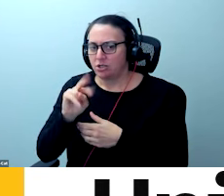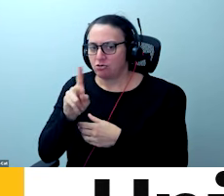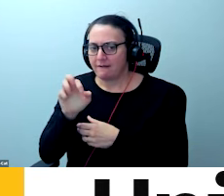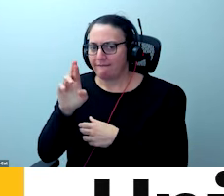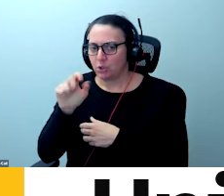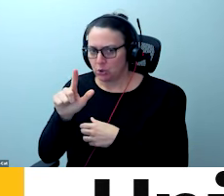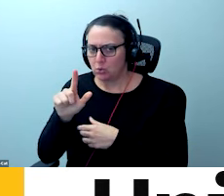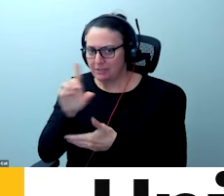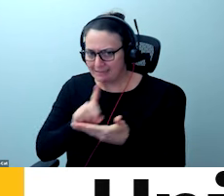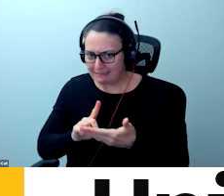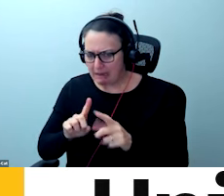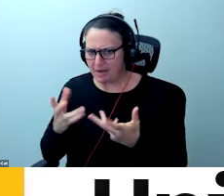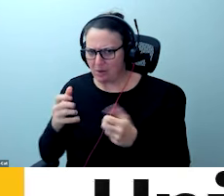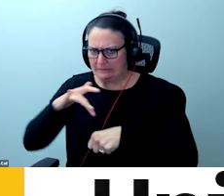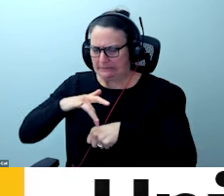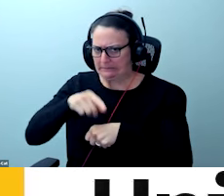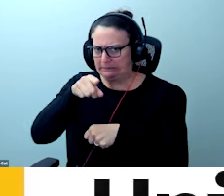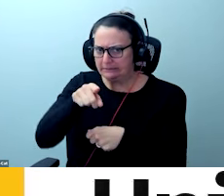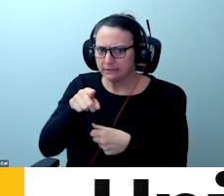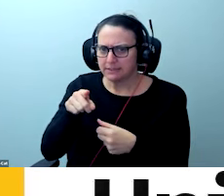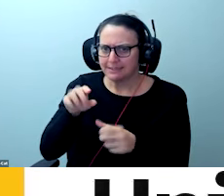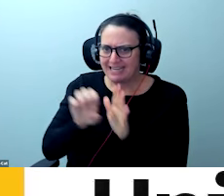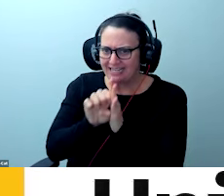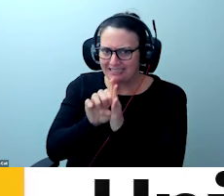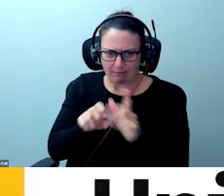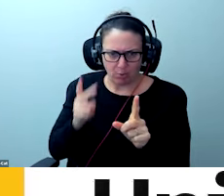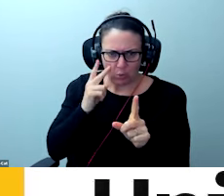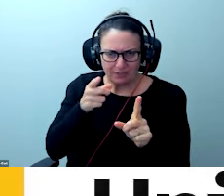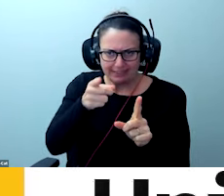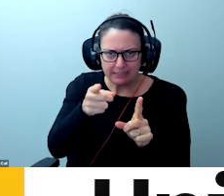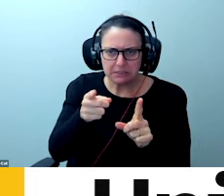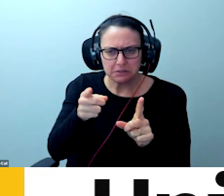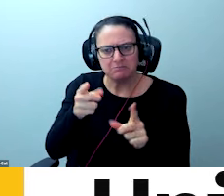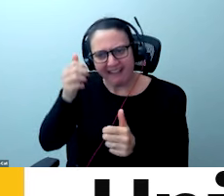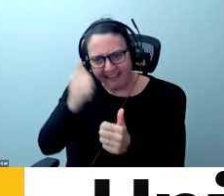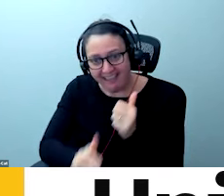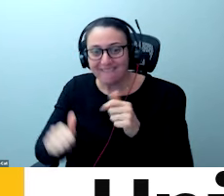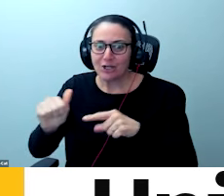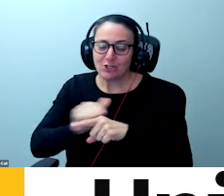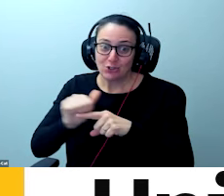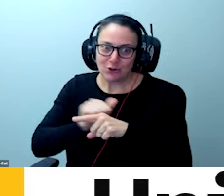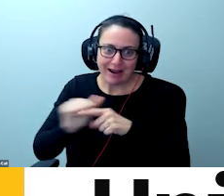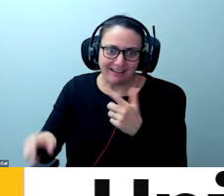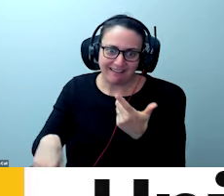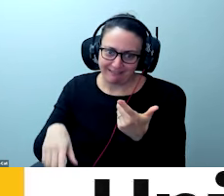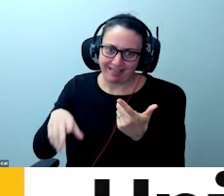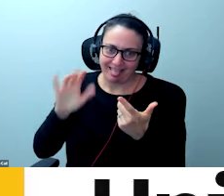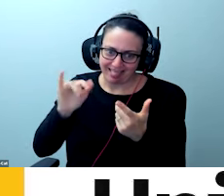I want to touch on this example of universal design that we see in almost every training that mentions universal design.